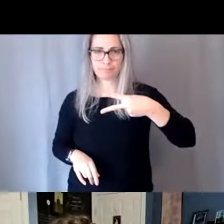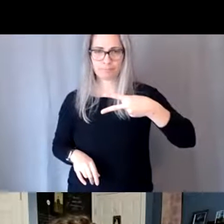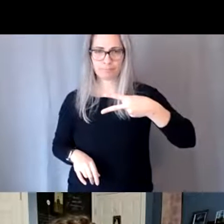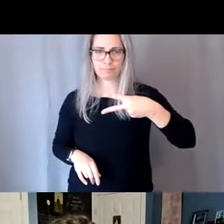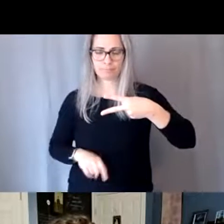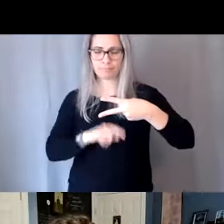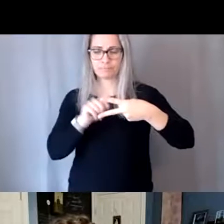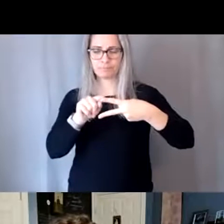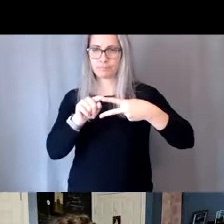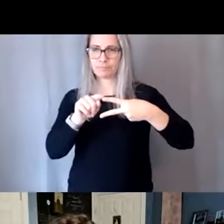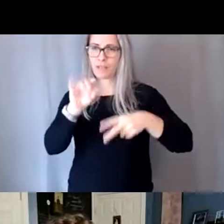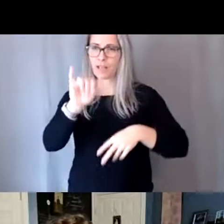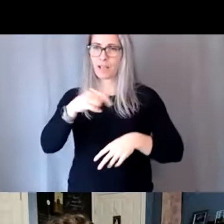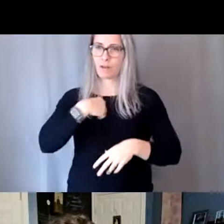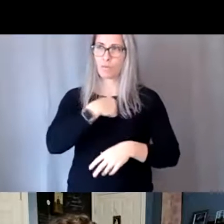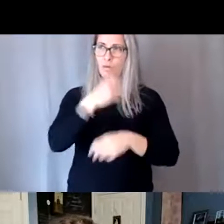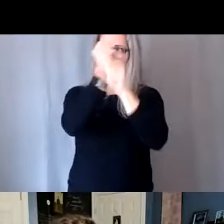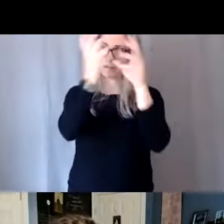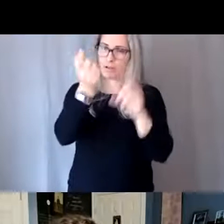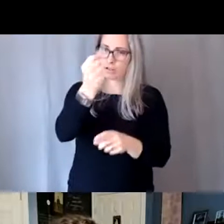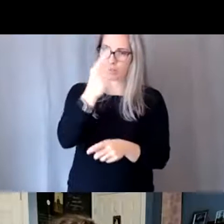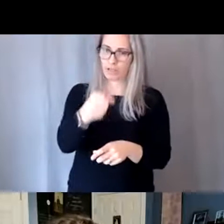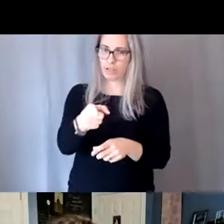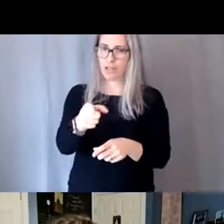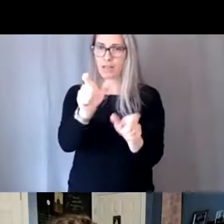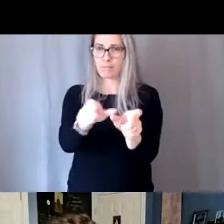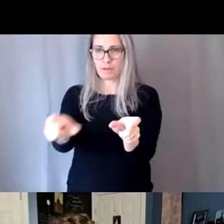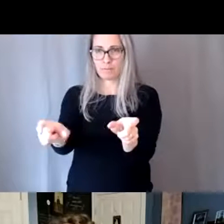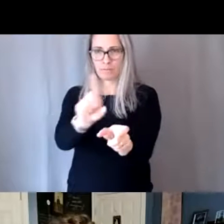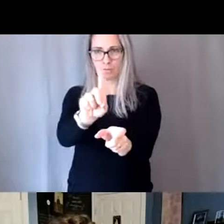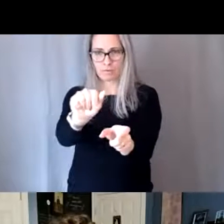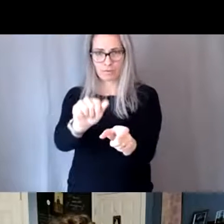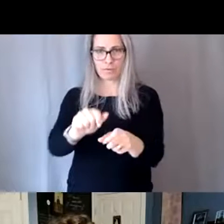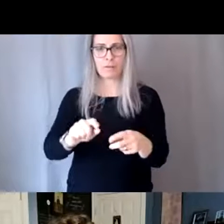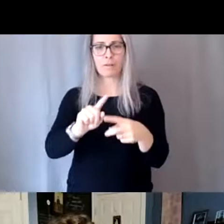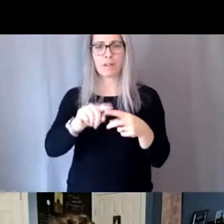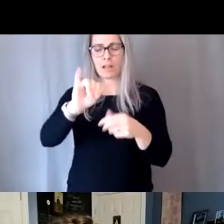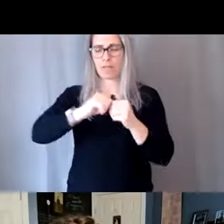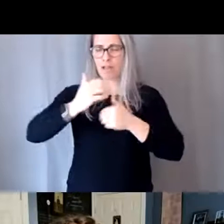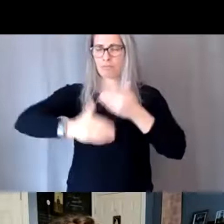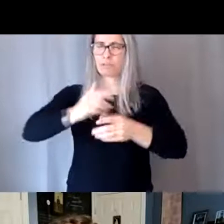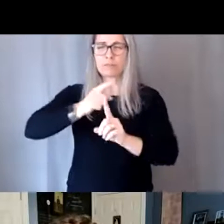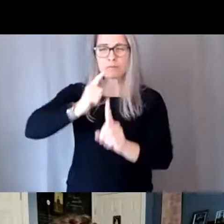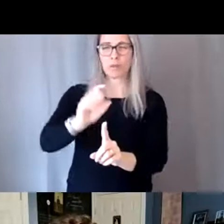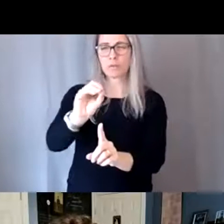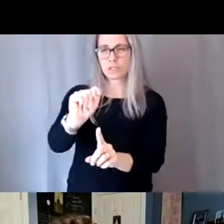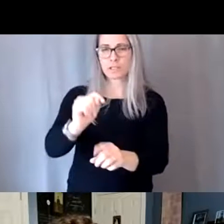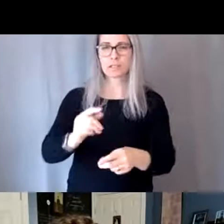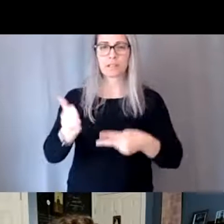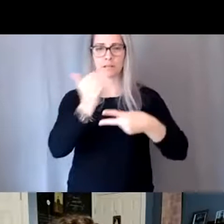client-centered practice has evolved in occupational therapy texts and also how disability is constructed in personal